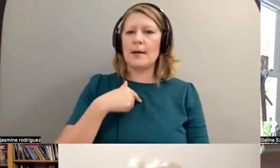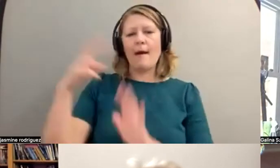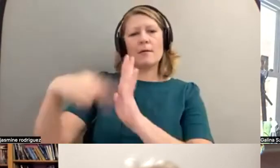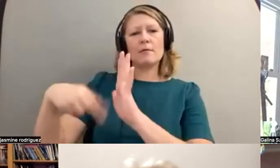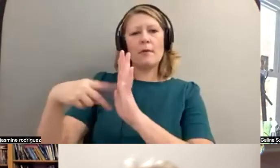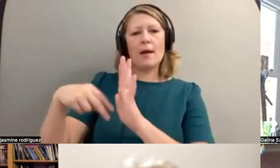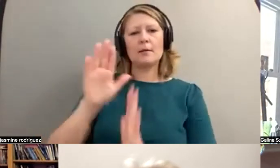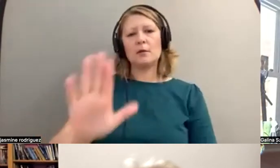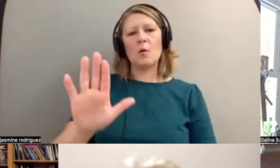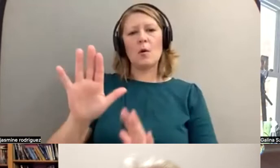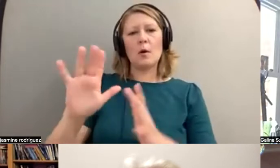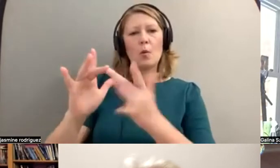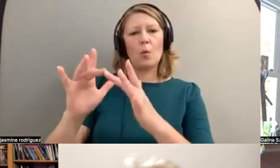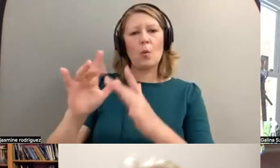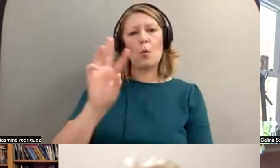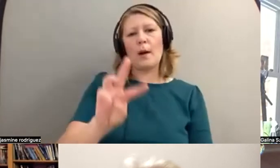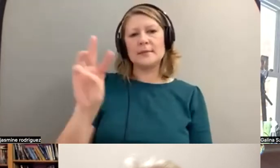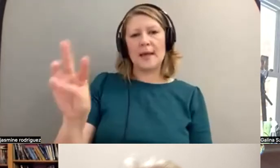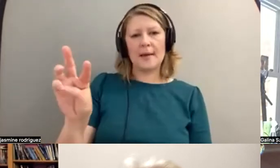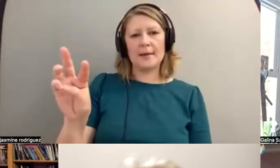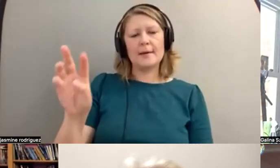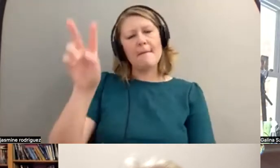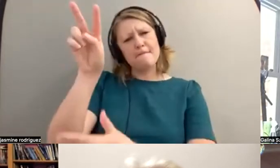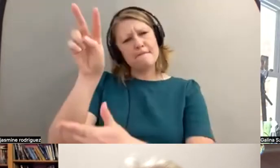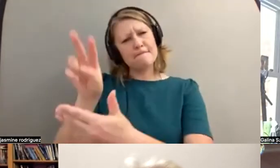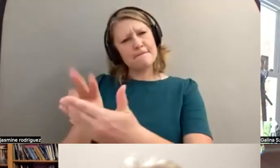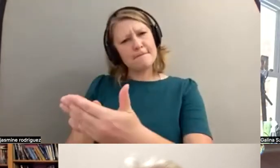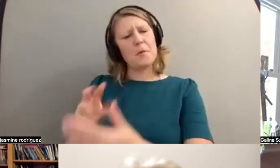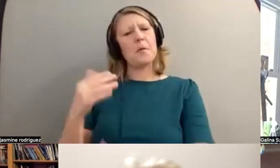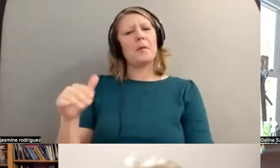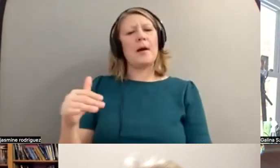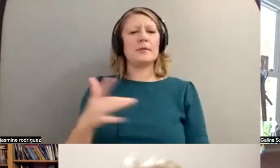and it's touched me that you want to bring art to everyone,